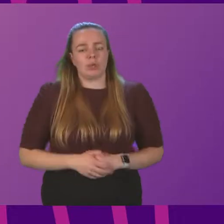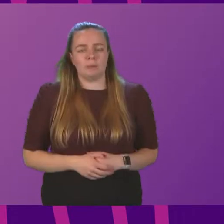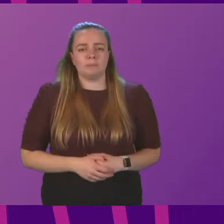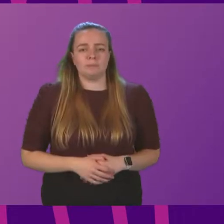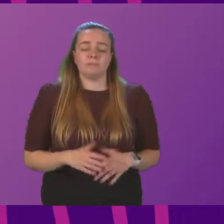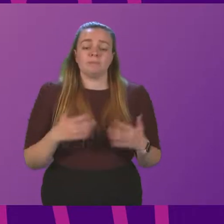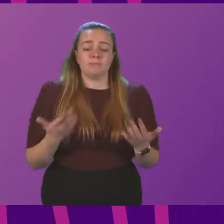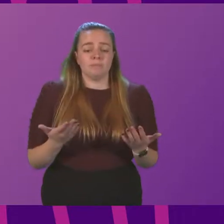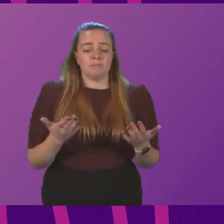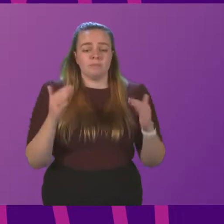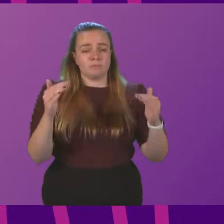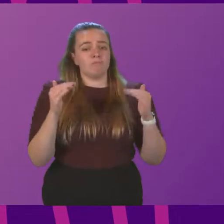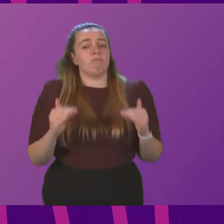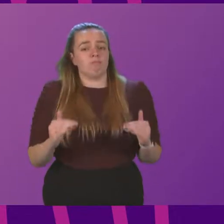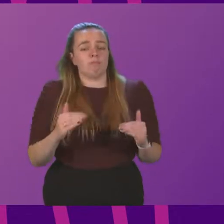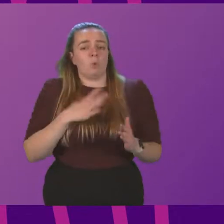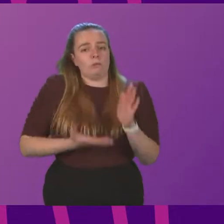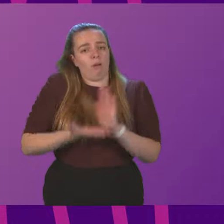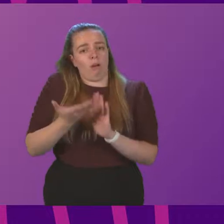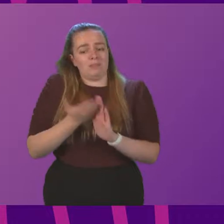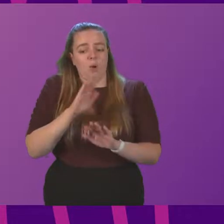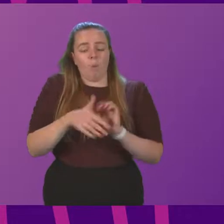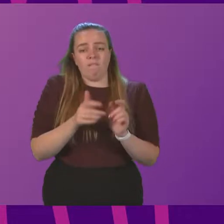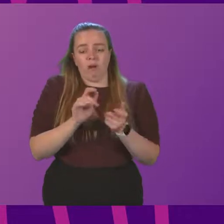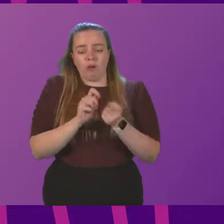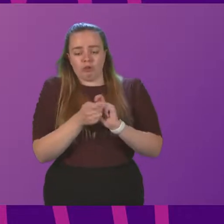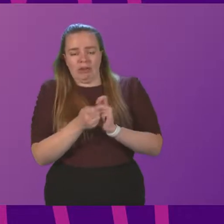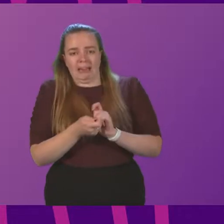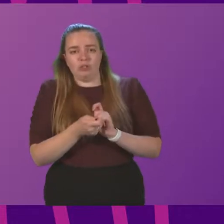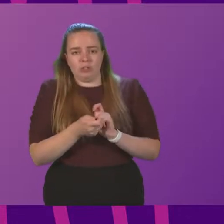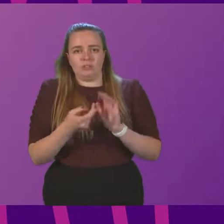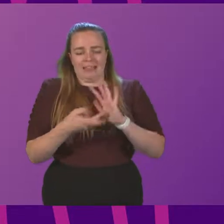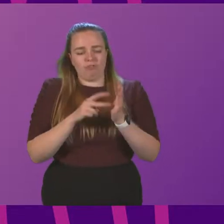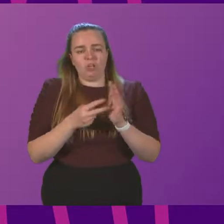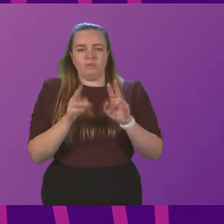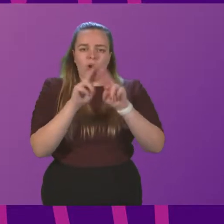I will now update members on recent changes to arrangements for international travel.